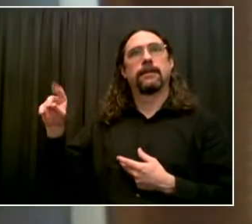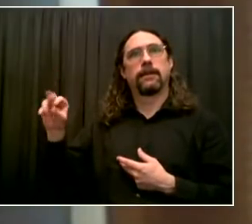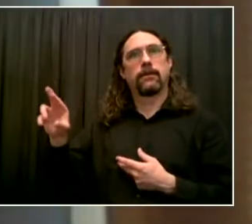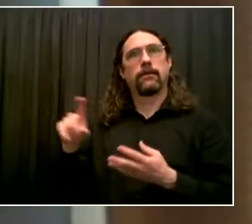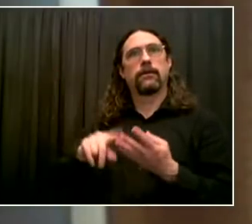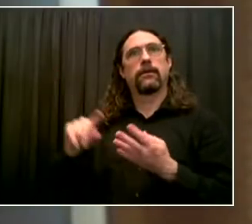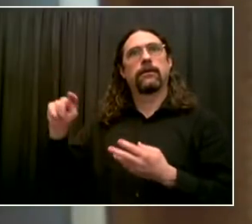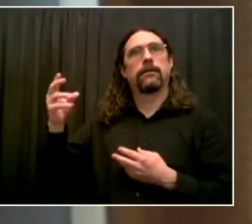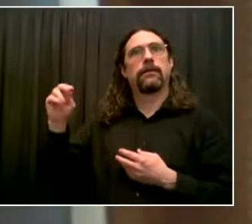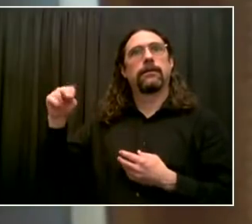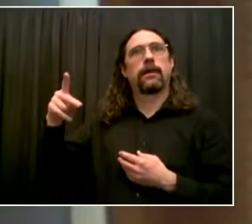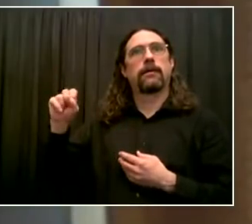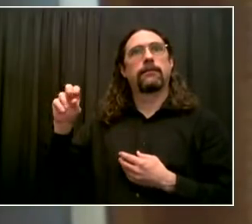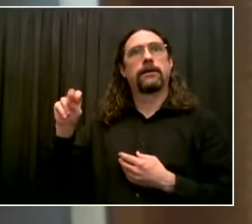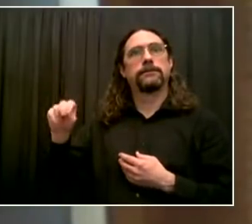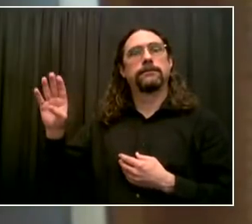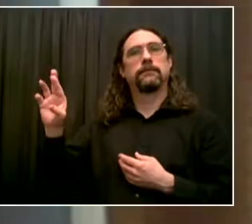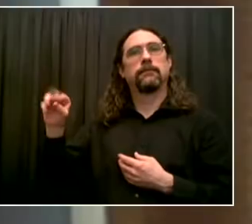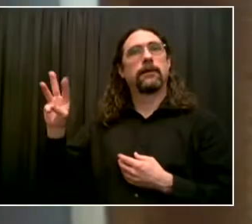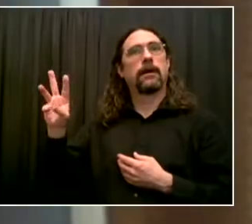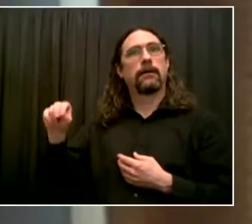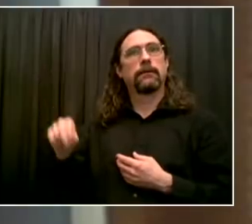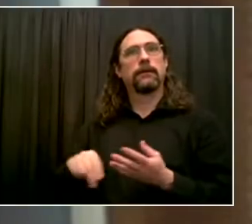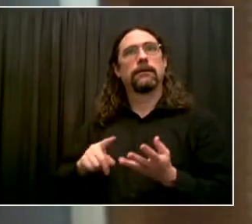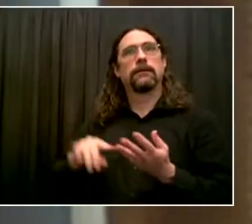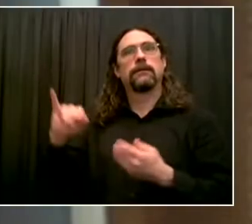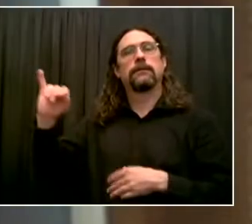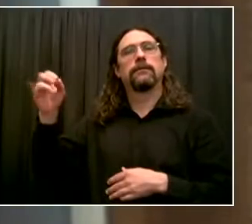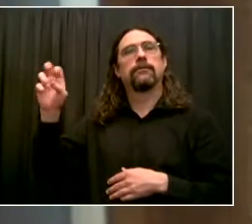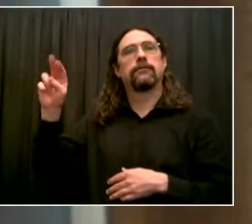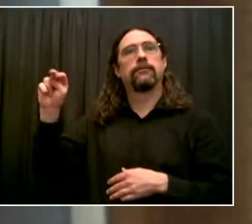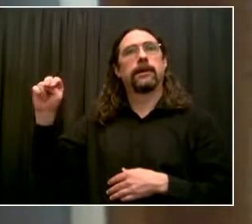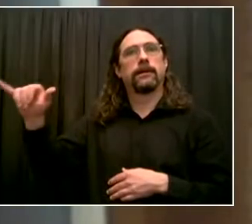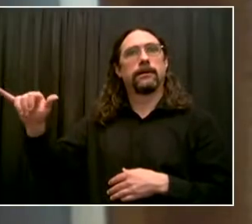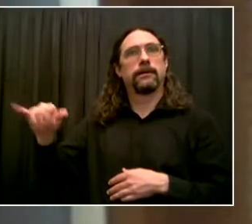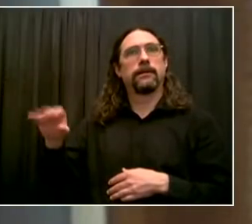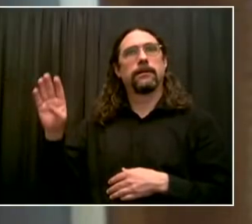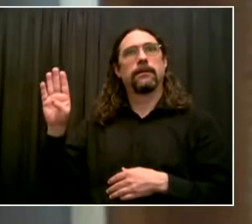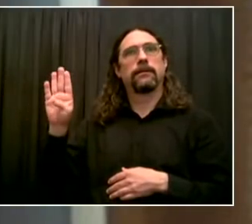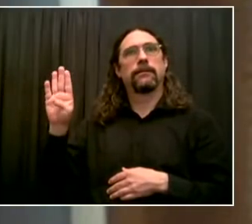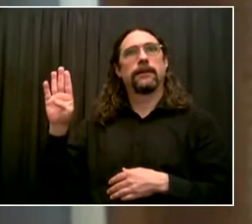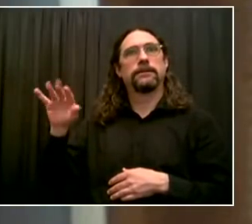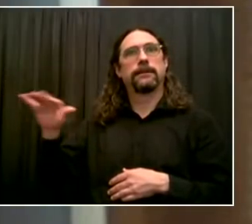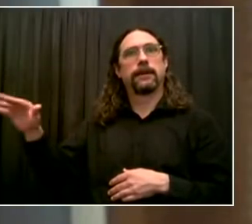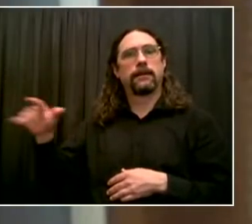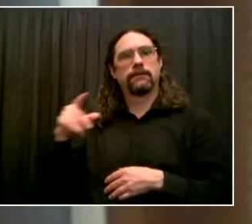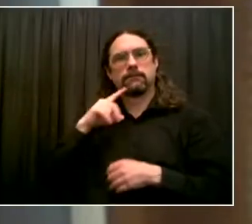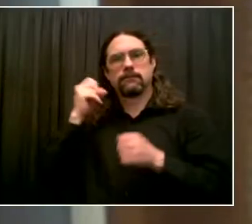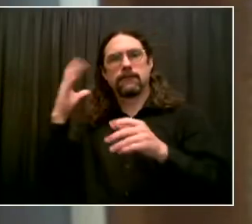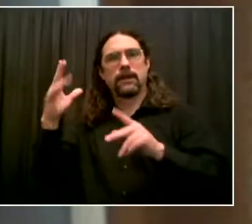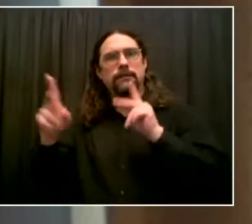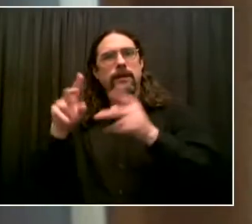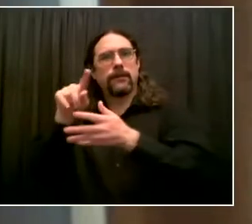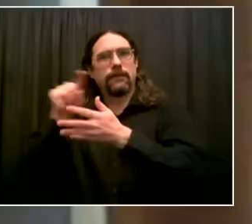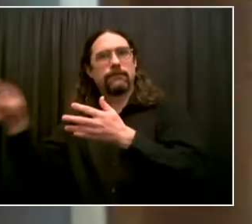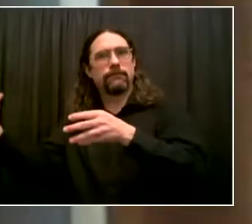MR. BOB GLUFR, MS. STOOEVENLTS THZ TAYLOR AND MS. THOMPSON.